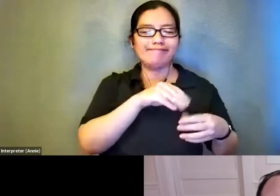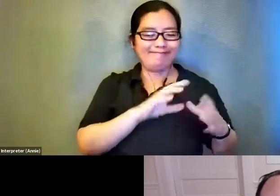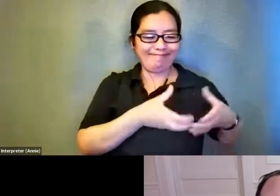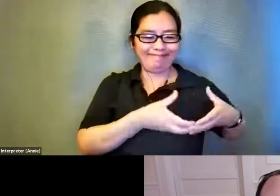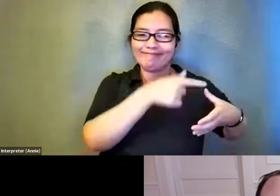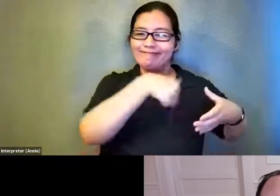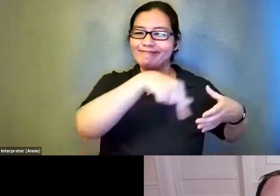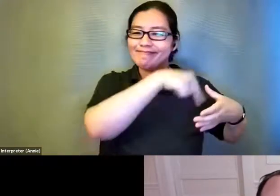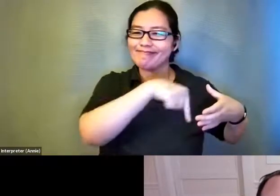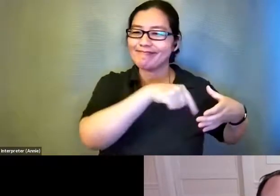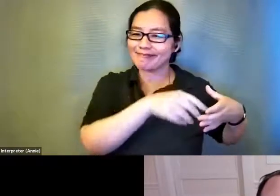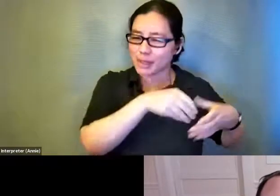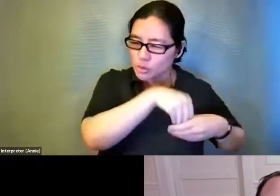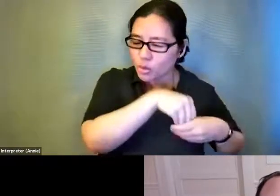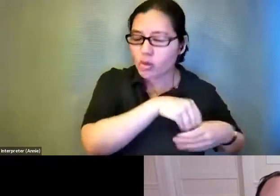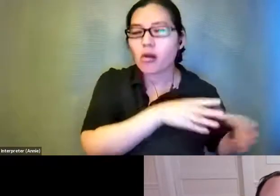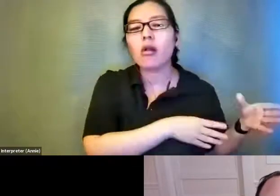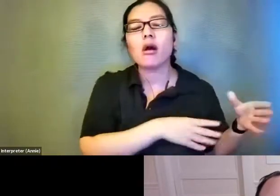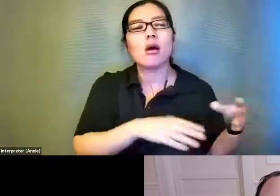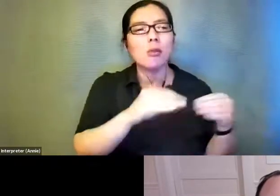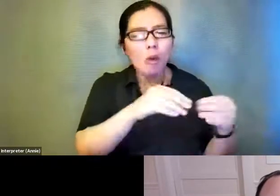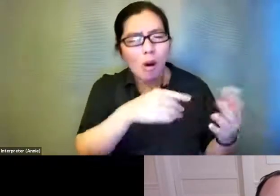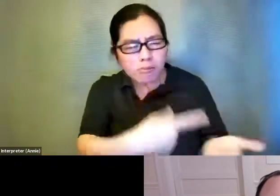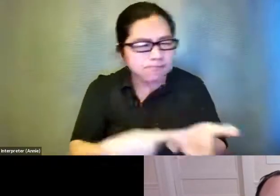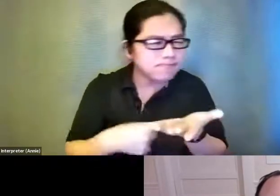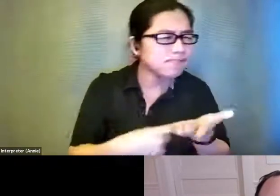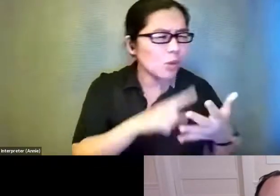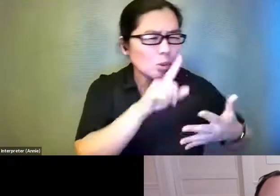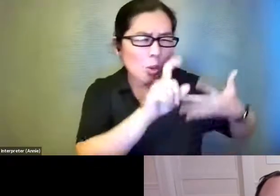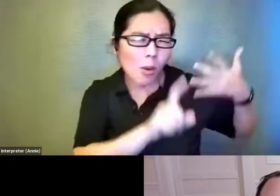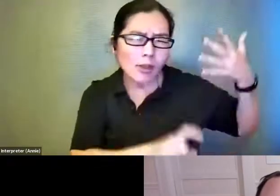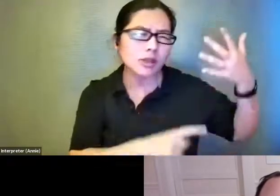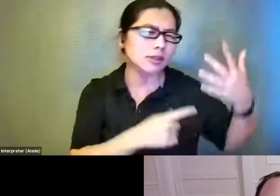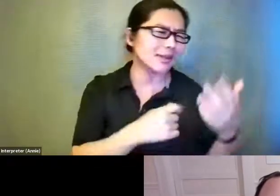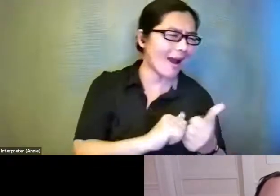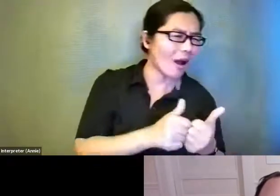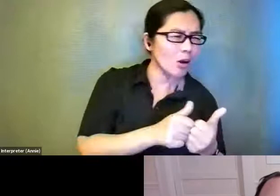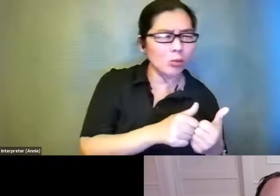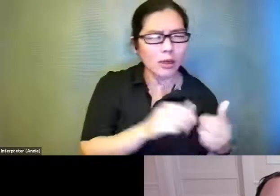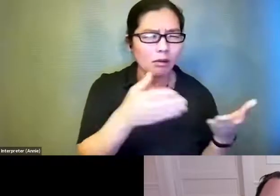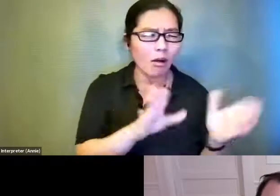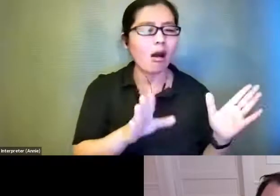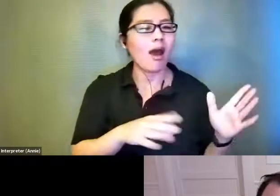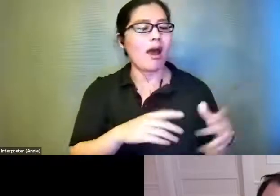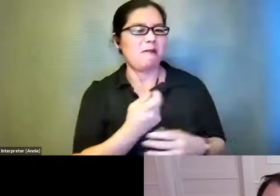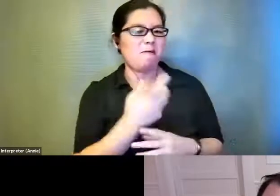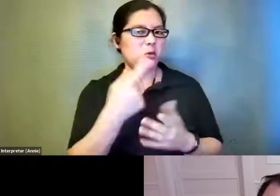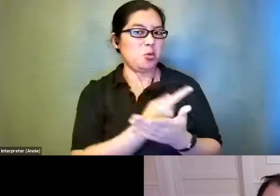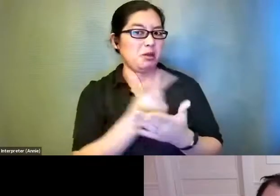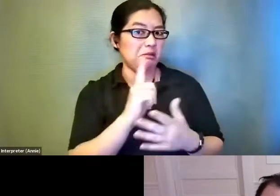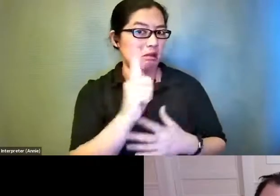we could think about this question. The week before we said let's invite the public. We'll put it on social media.